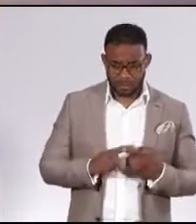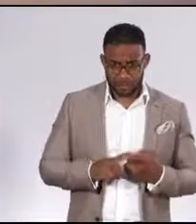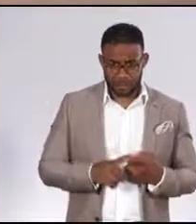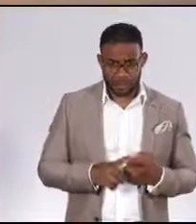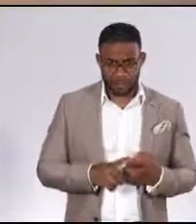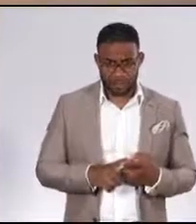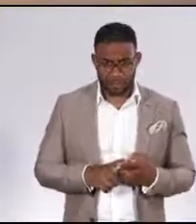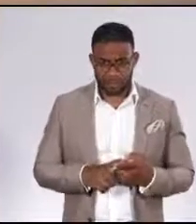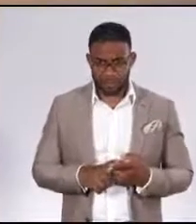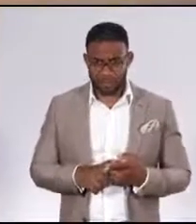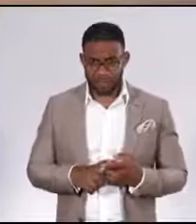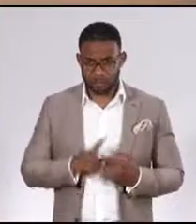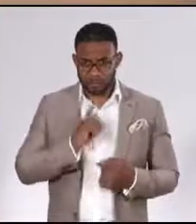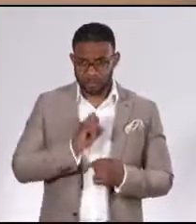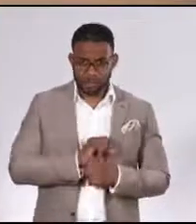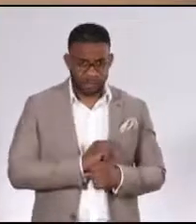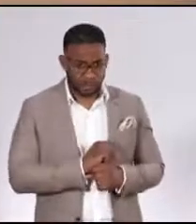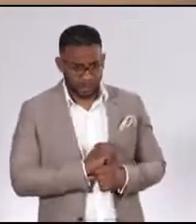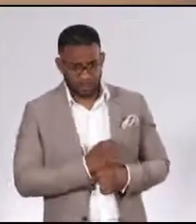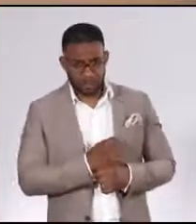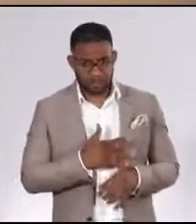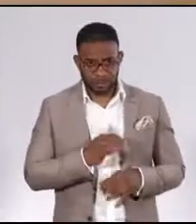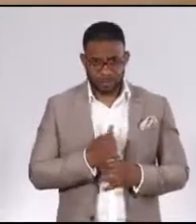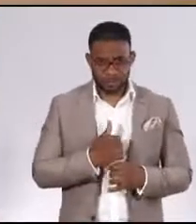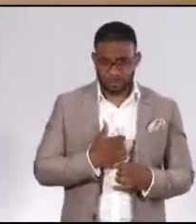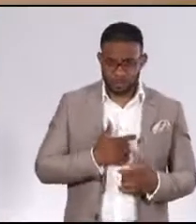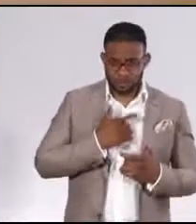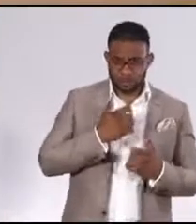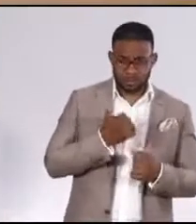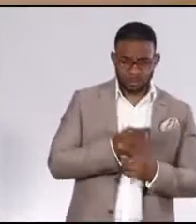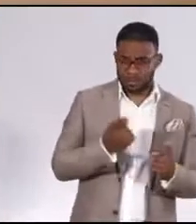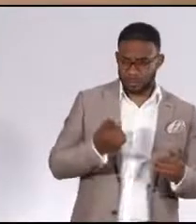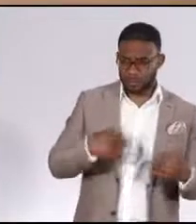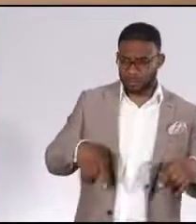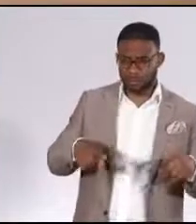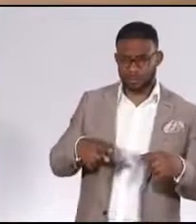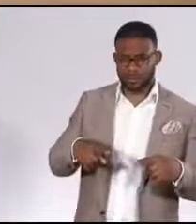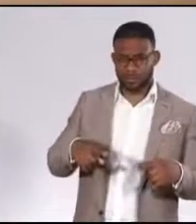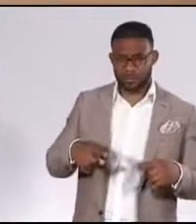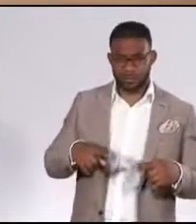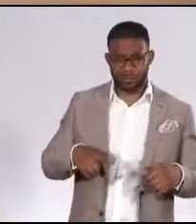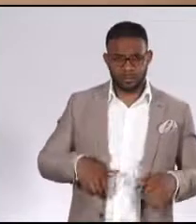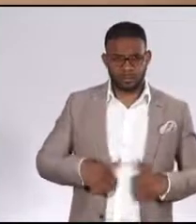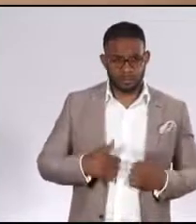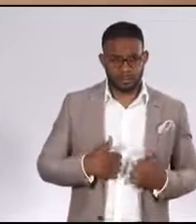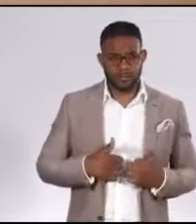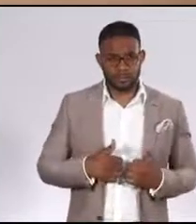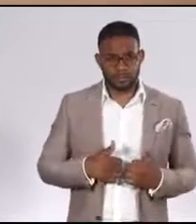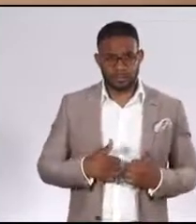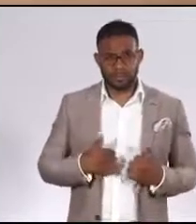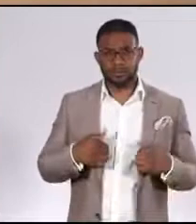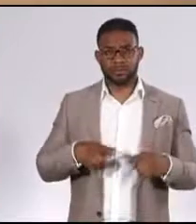It really so feels like i'm sort of watching everyone else feel live their lives. well I'm stuck in place,